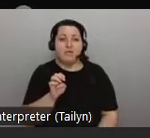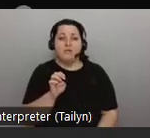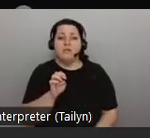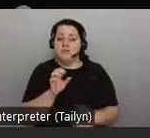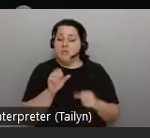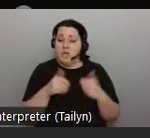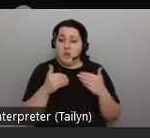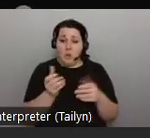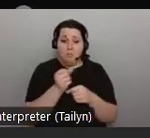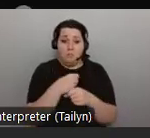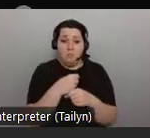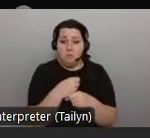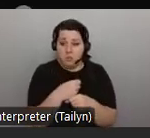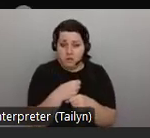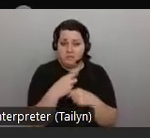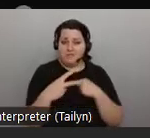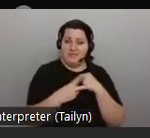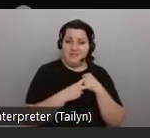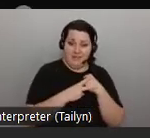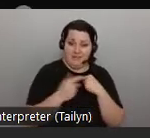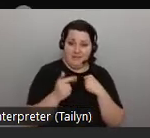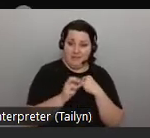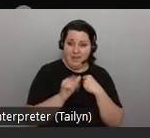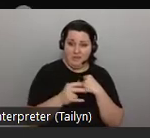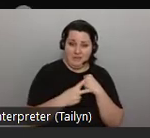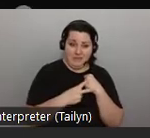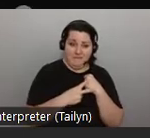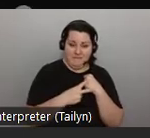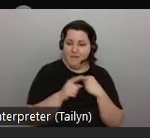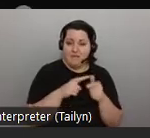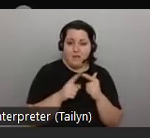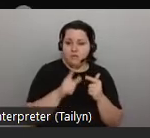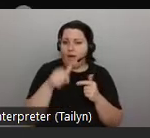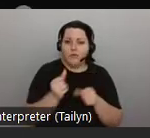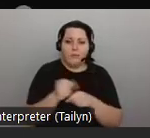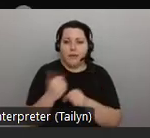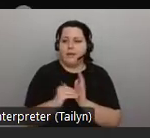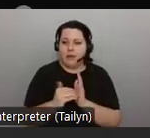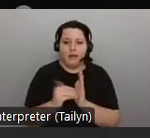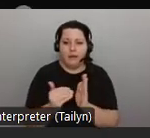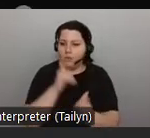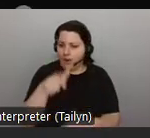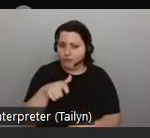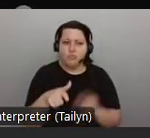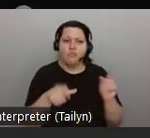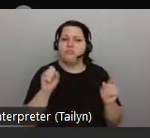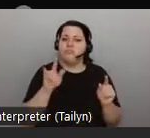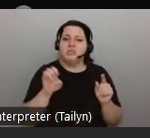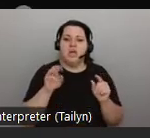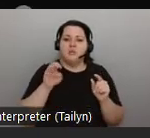document. So those of you working for the state, creating documents